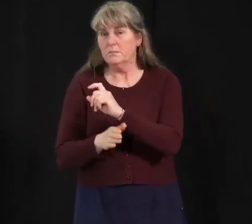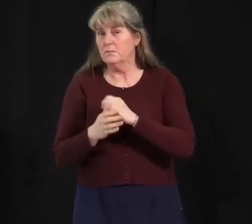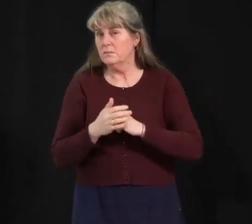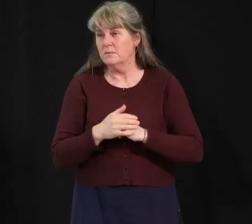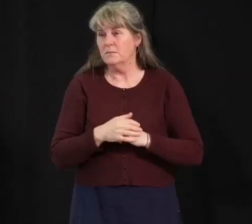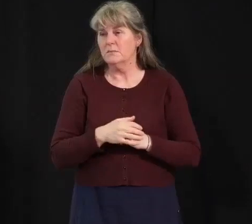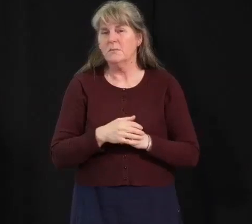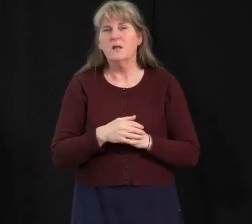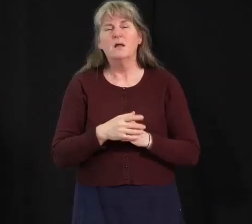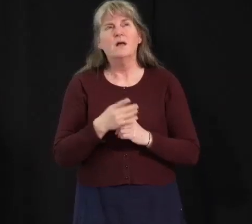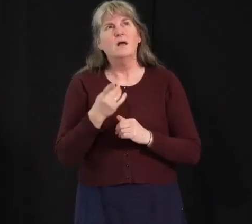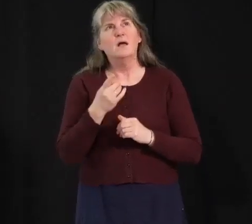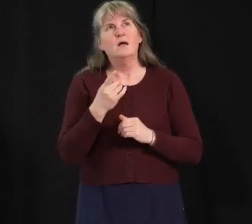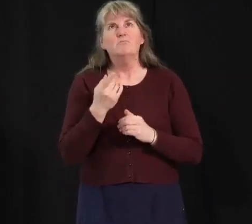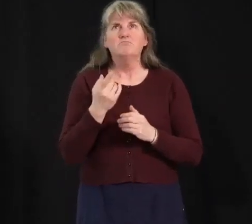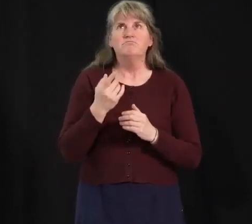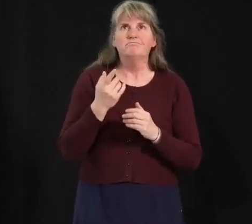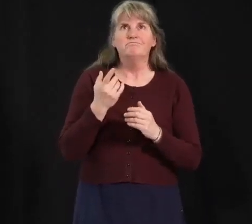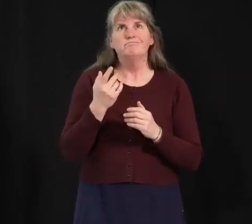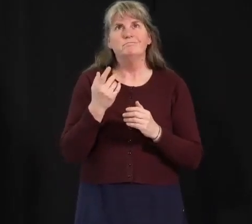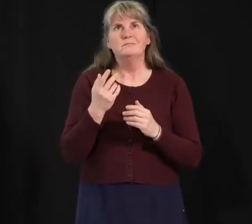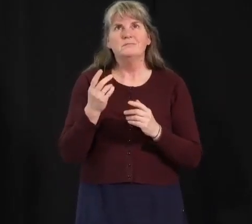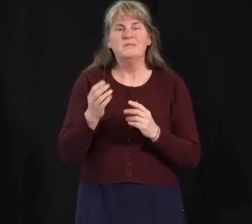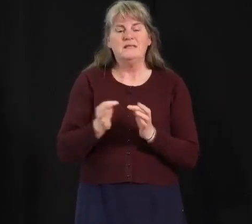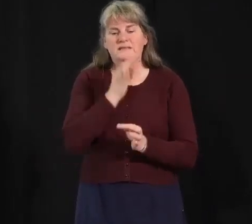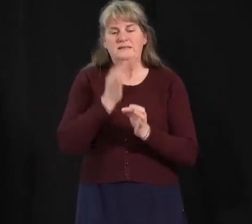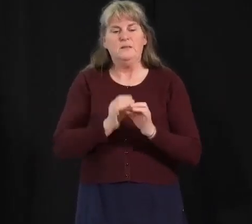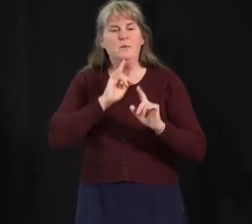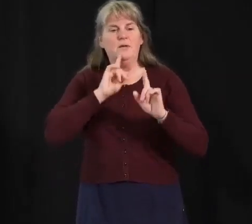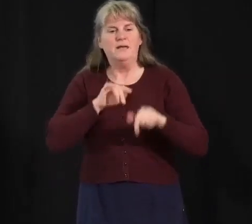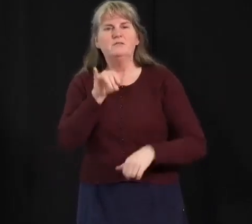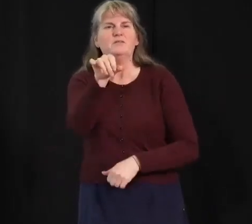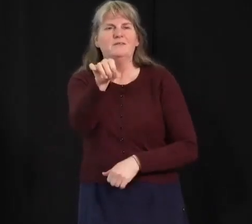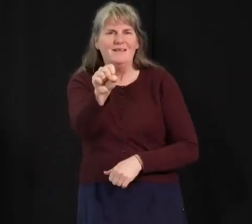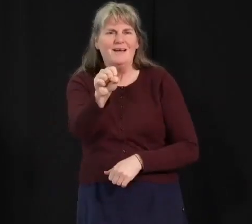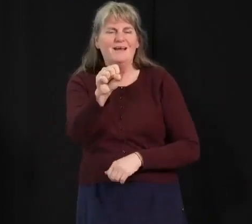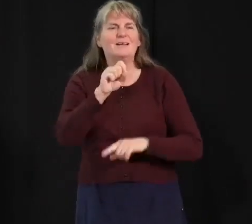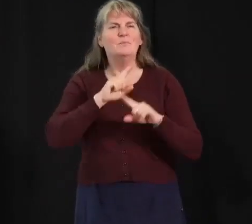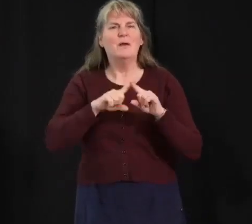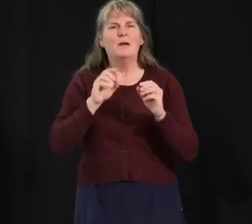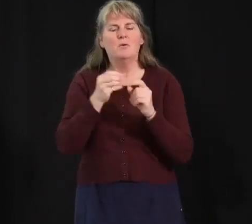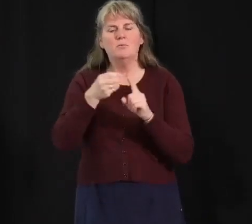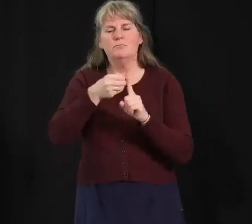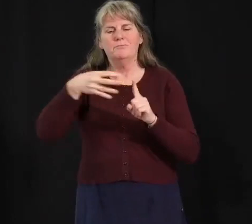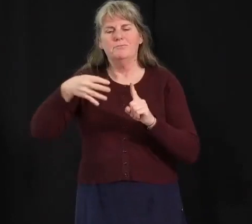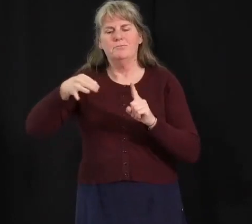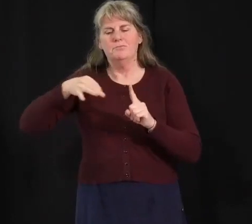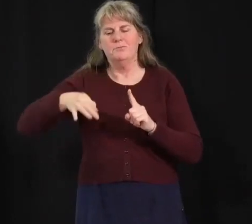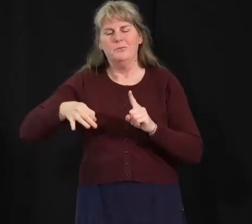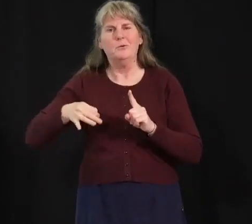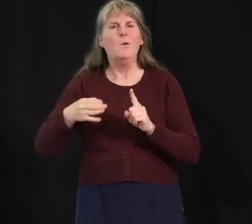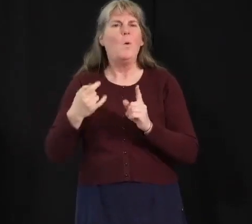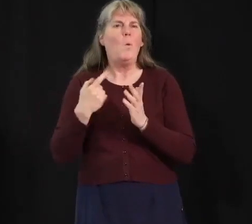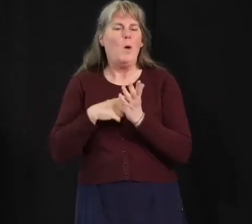is testing going to be ramped up to include people who people -- who are not currently meeting